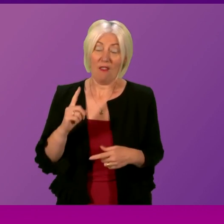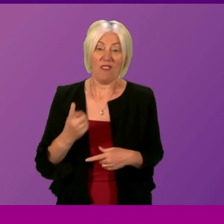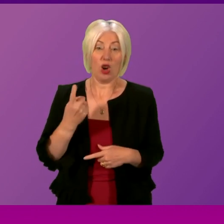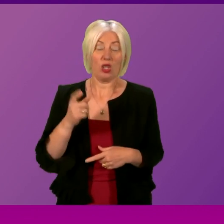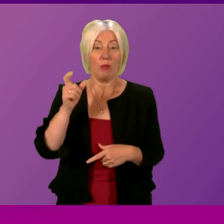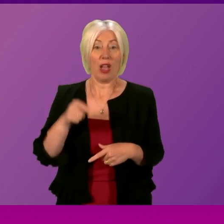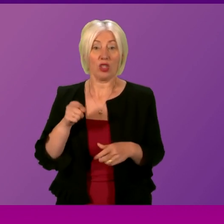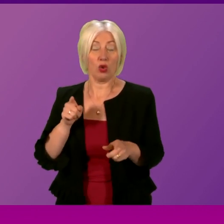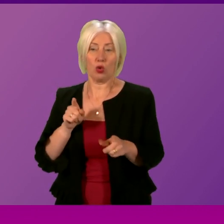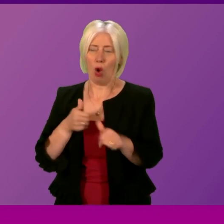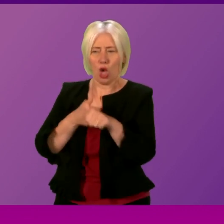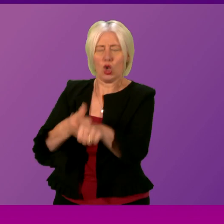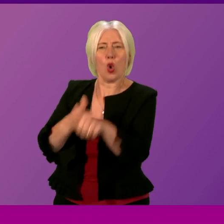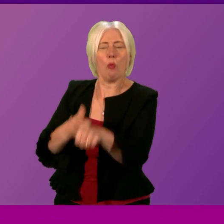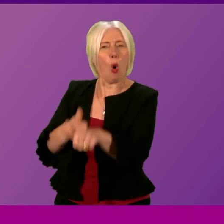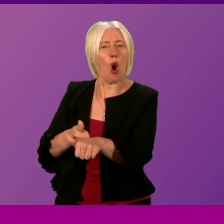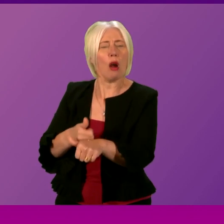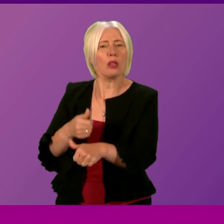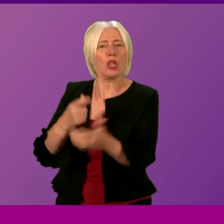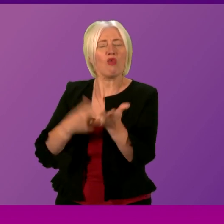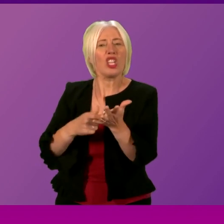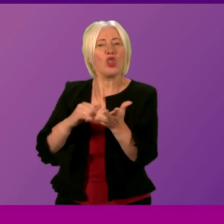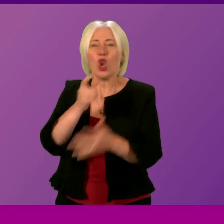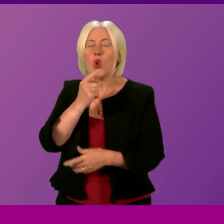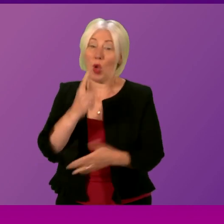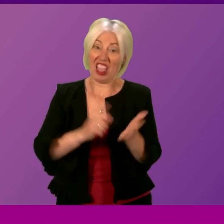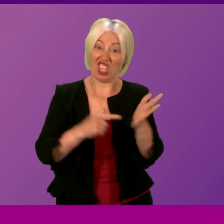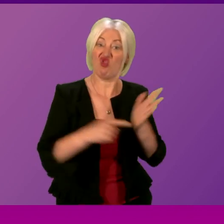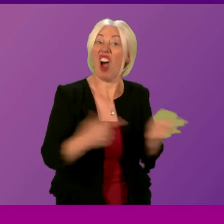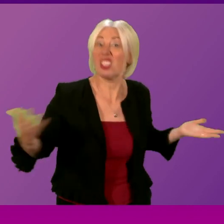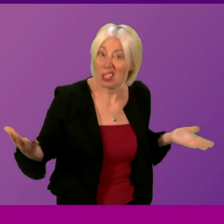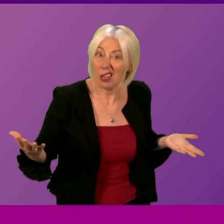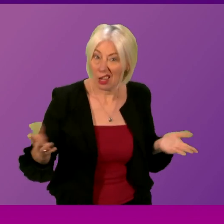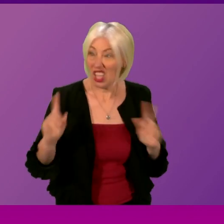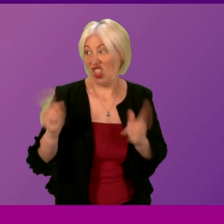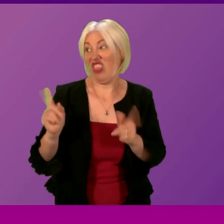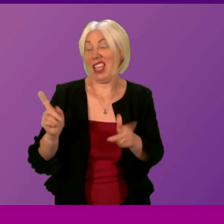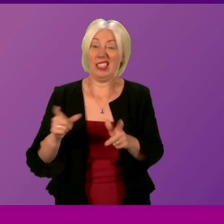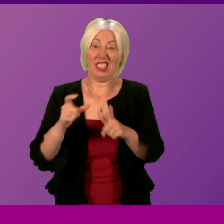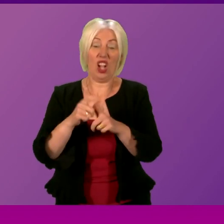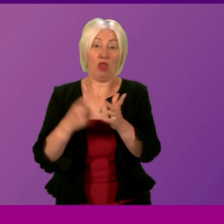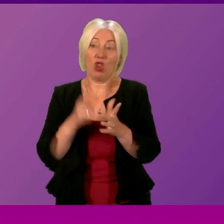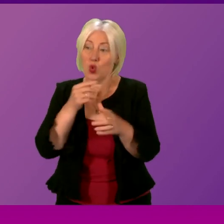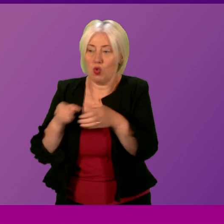support Rishi Sunak was Liz Truss herself. That is the company that Douglas Ross keeps.